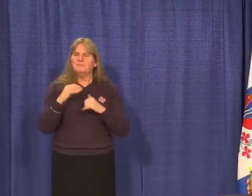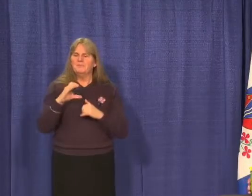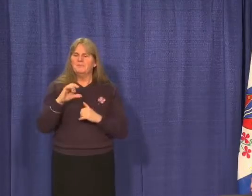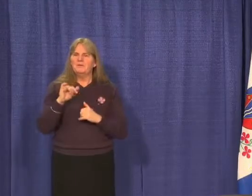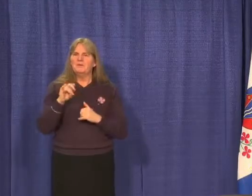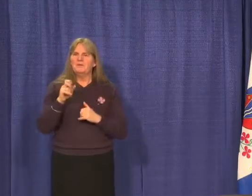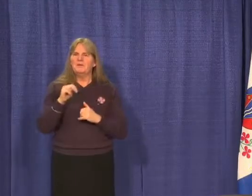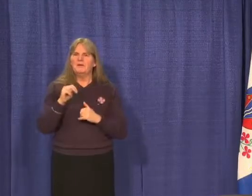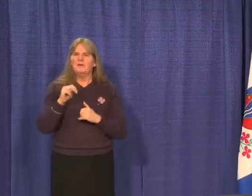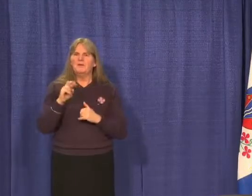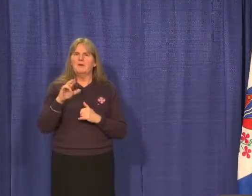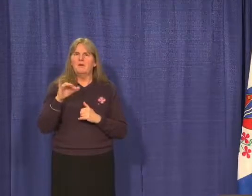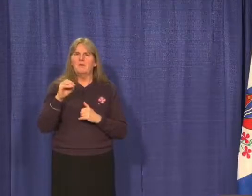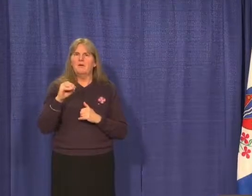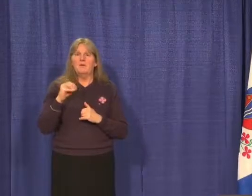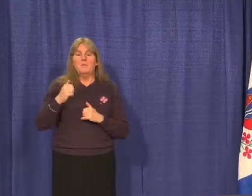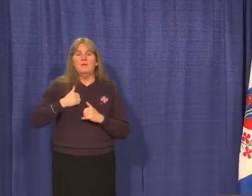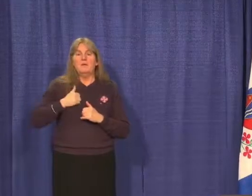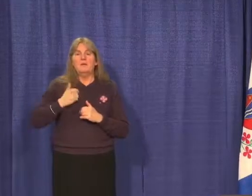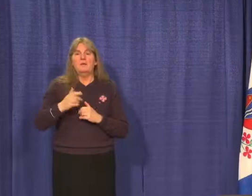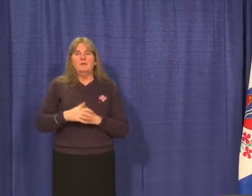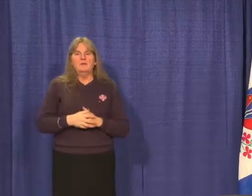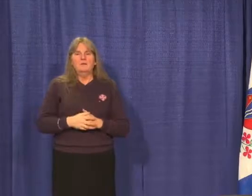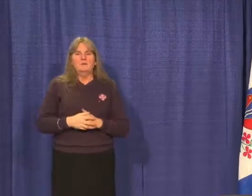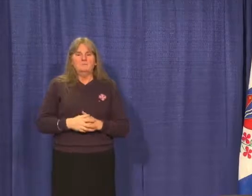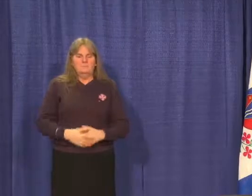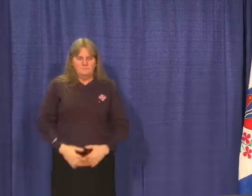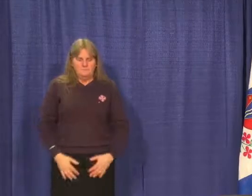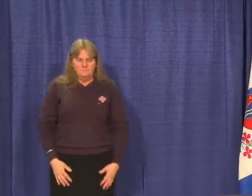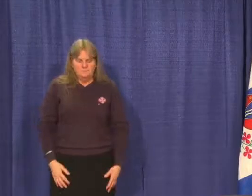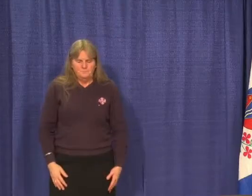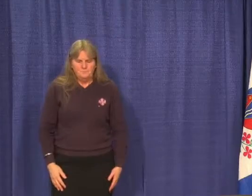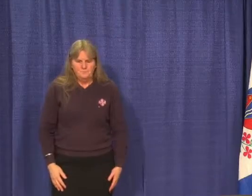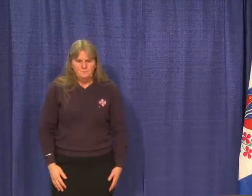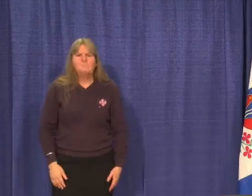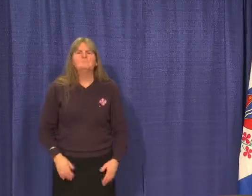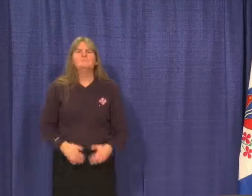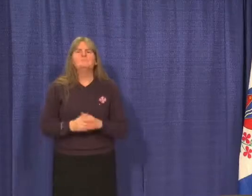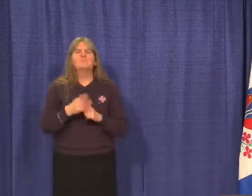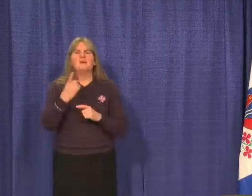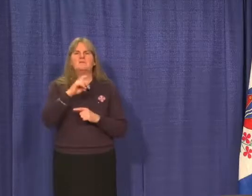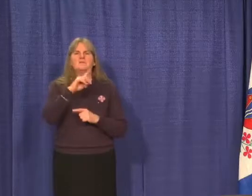Claudiane, Radio-Canada. Reporter: Yes, first